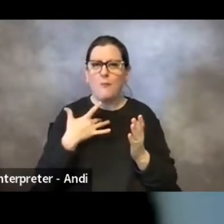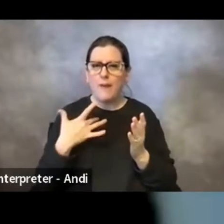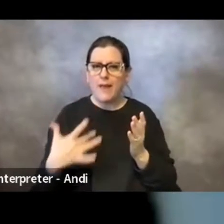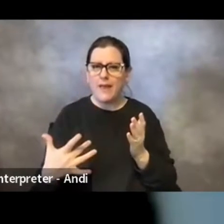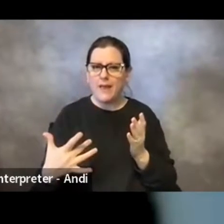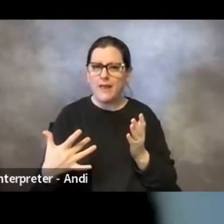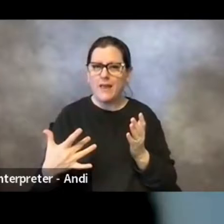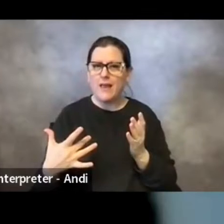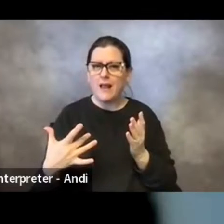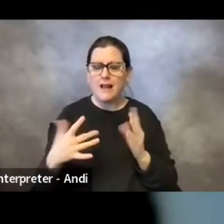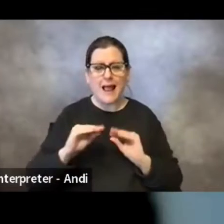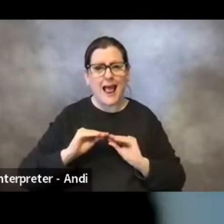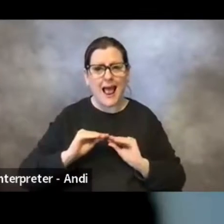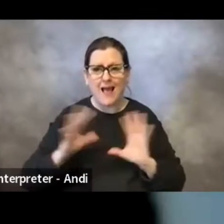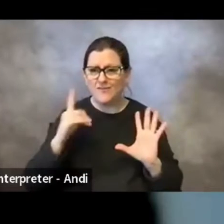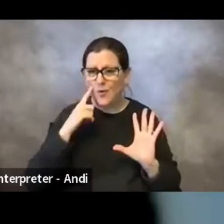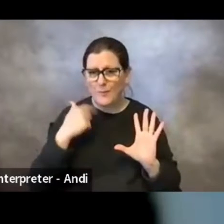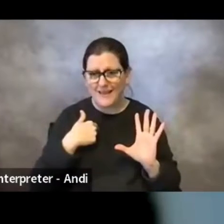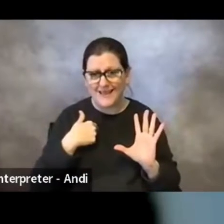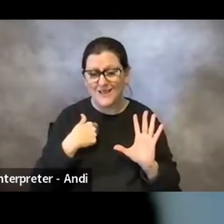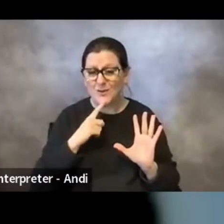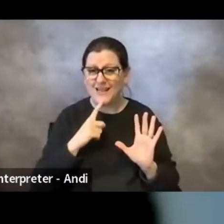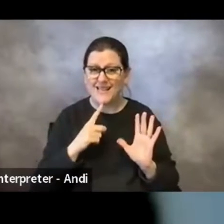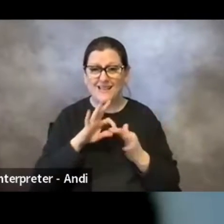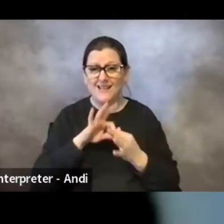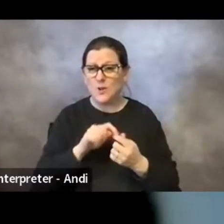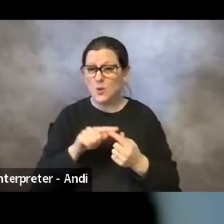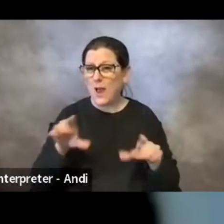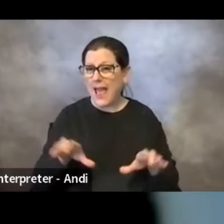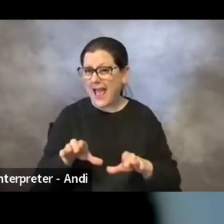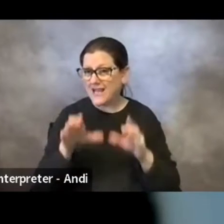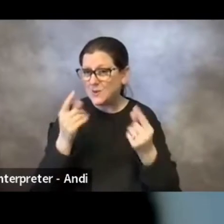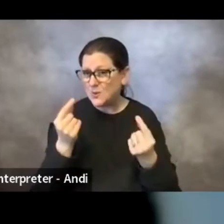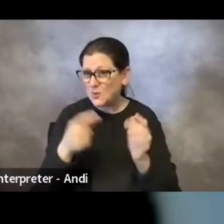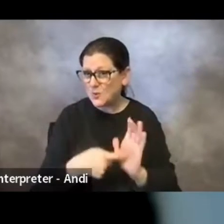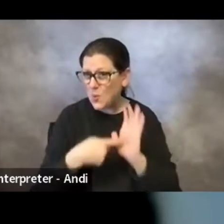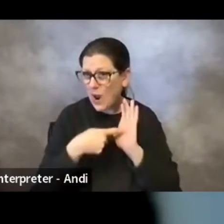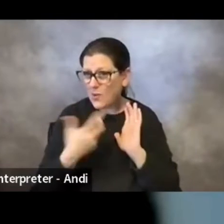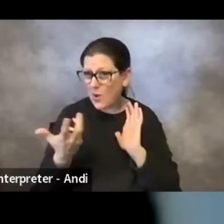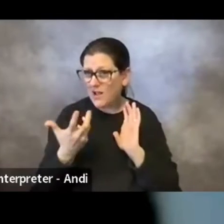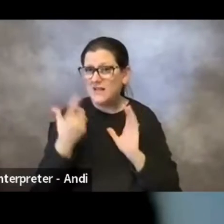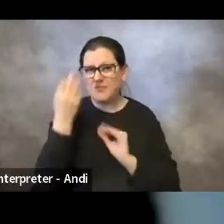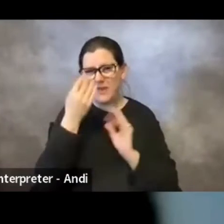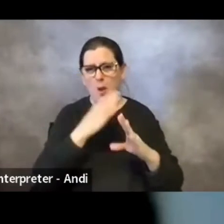so obvious to me, I guess in terms of action that that might be needed is thinking about those barriers, those housing